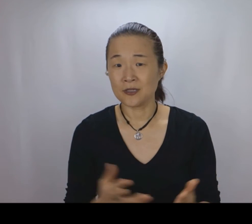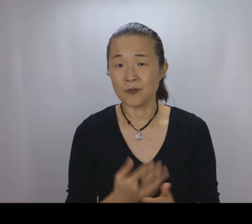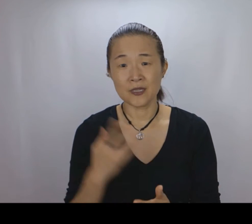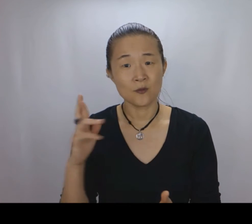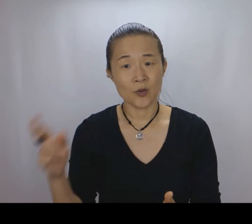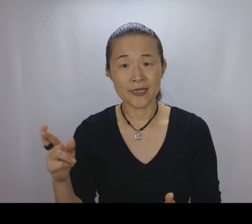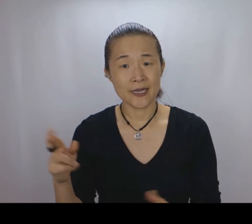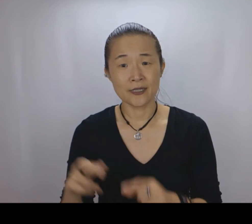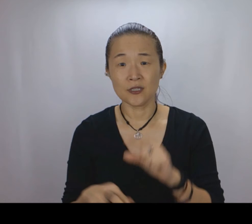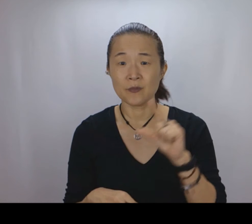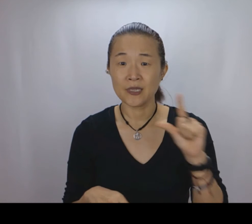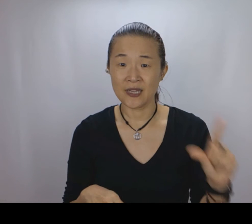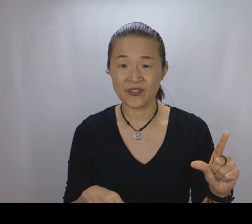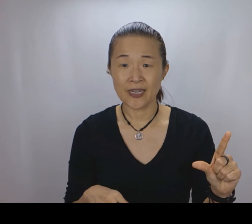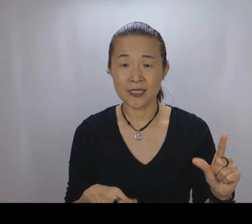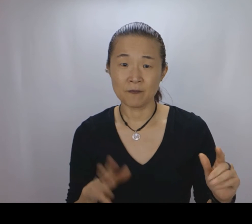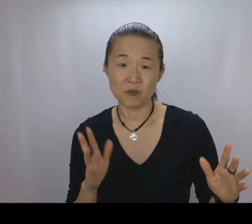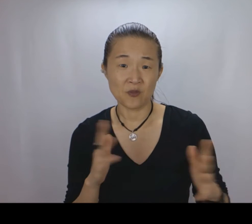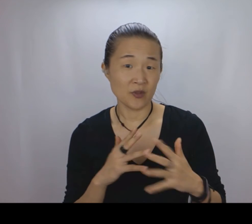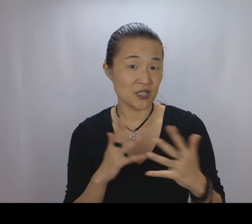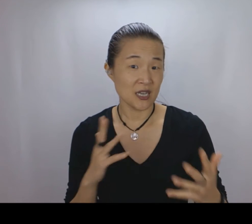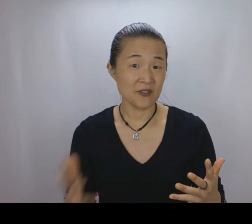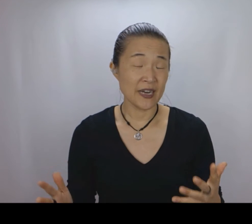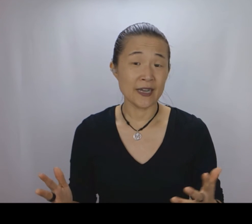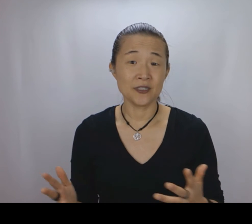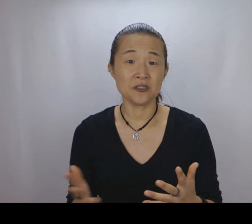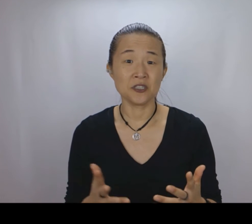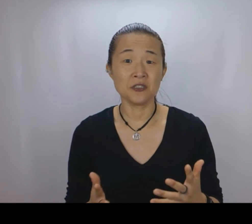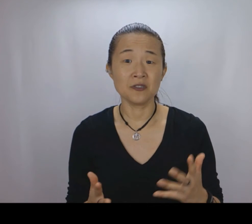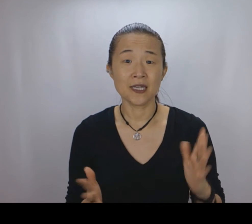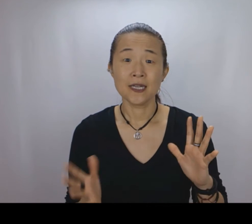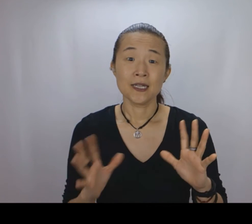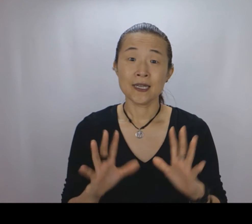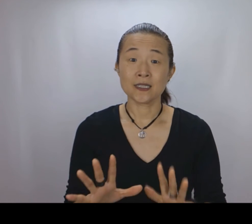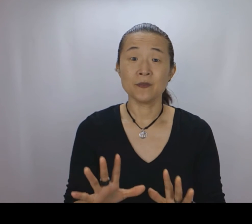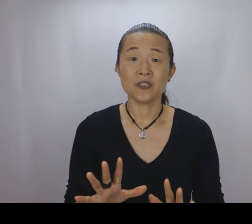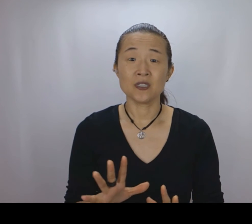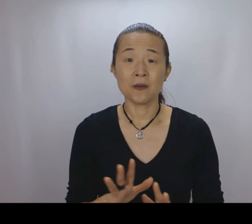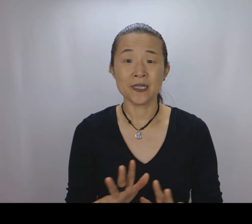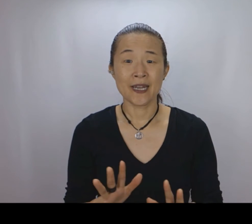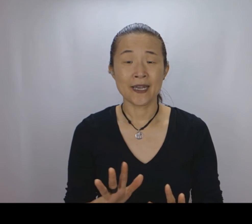You can be right-handed, you can be left-handed, but whichever hand you choose, that's going to be your dominant hand.